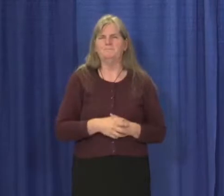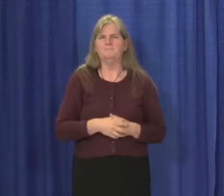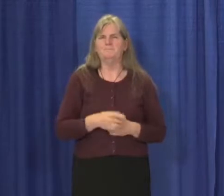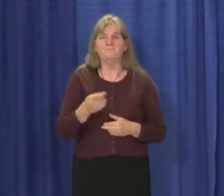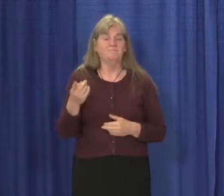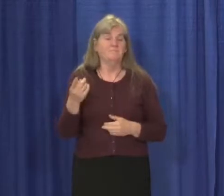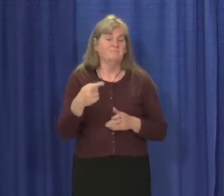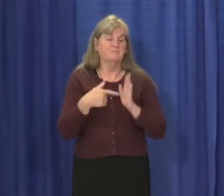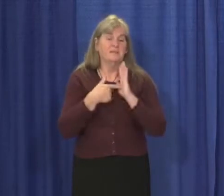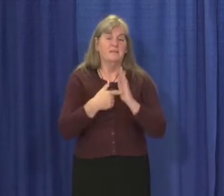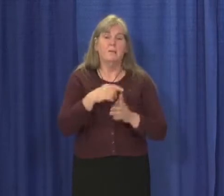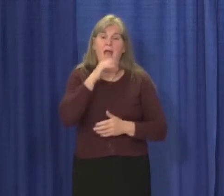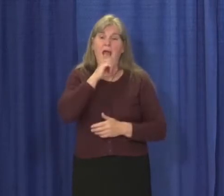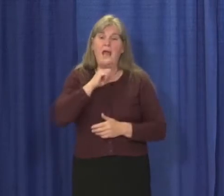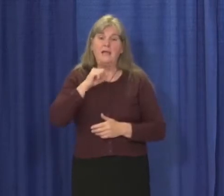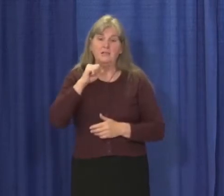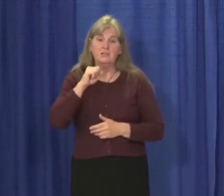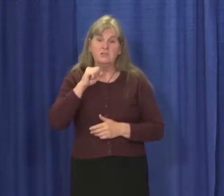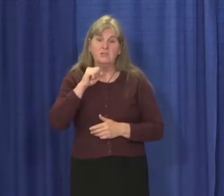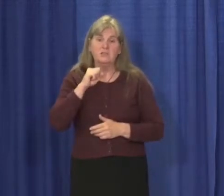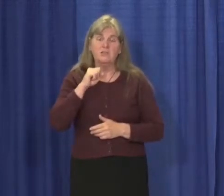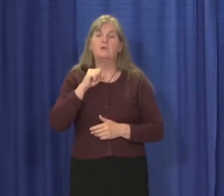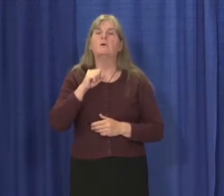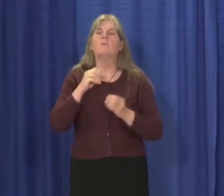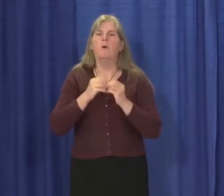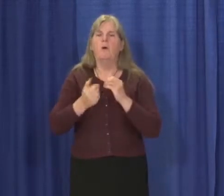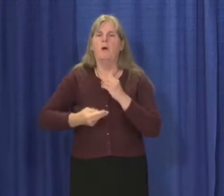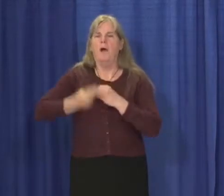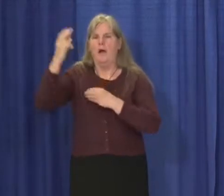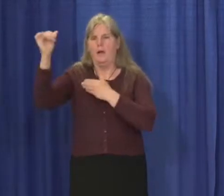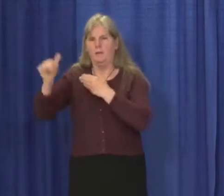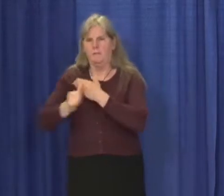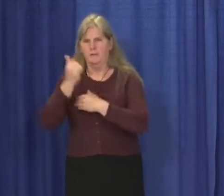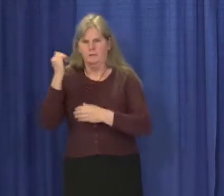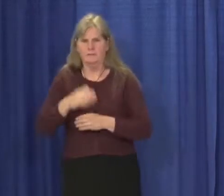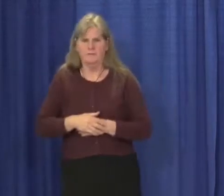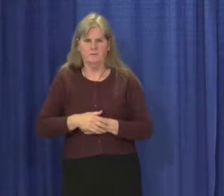Things such as age. The presence of symptoms and